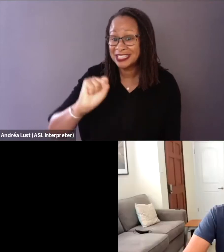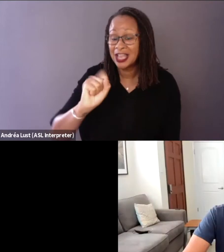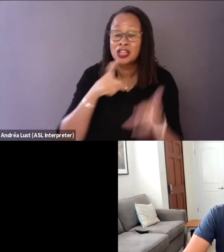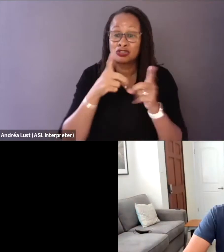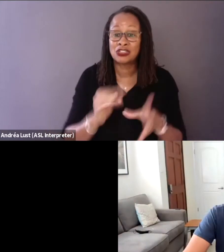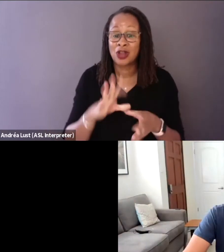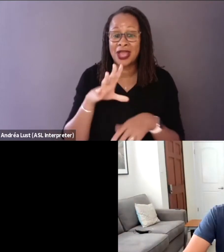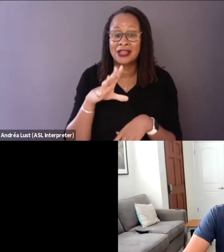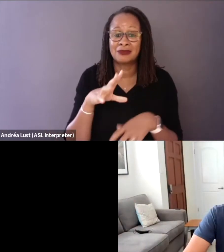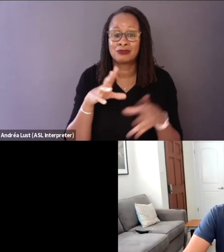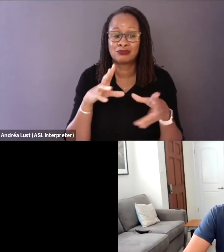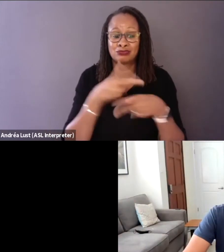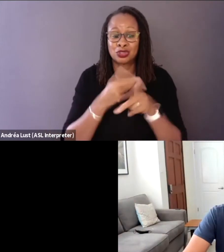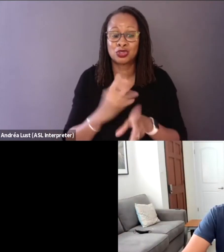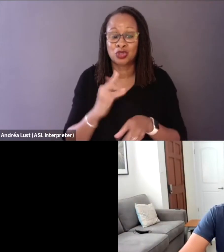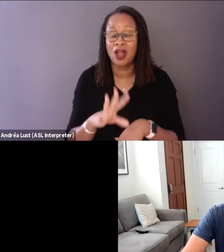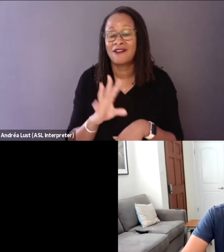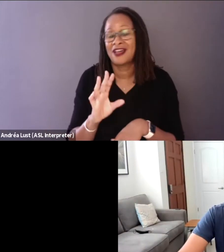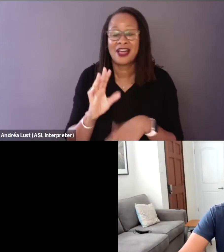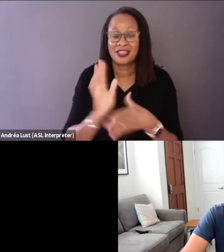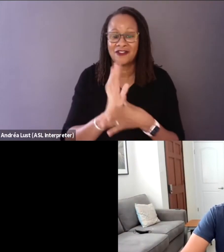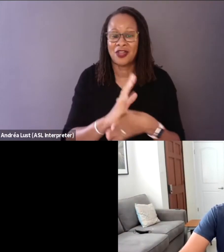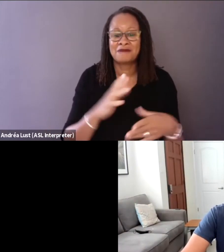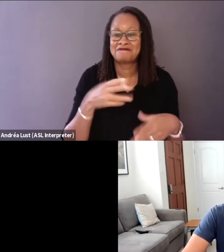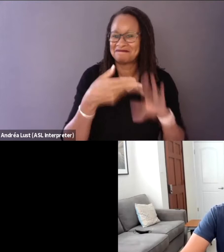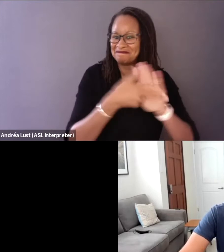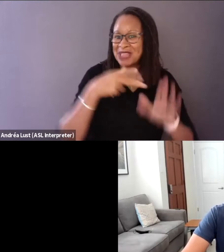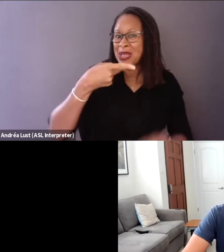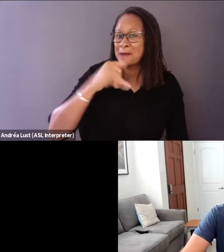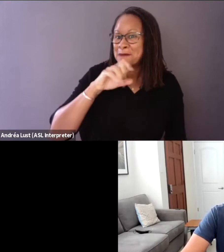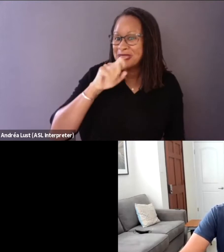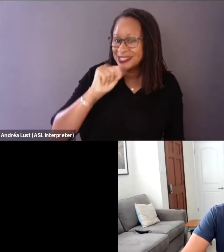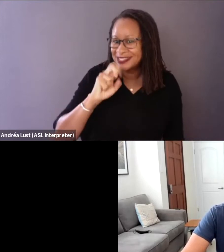He told me to call him Pete, so I will honor that. Jessica Ramos is joining us,